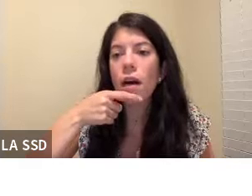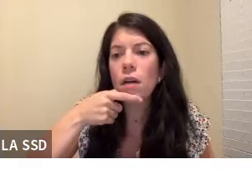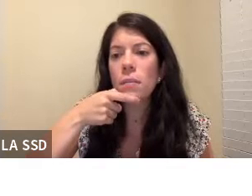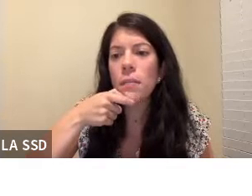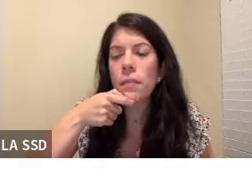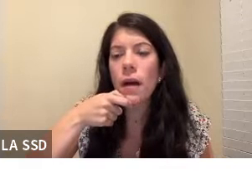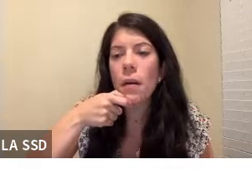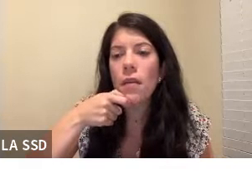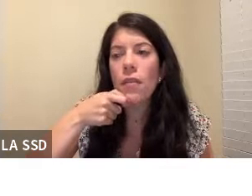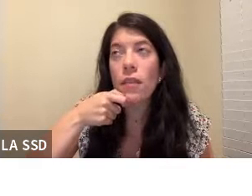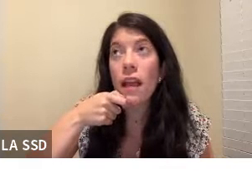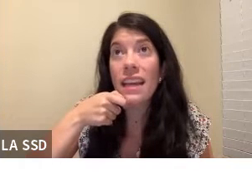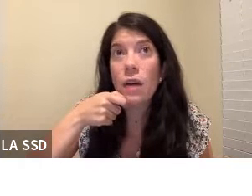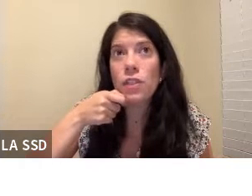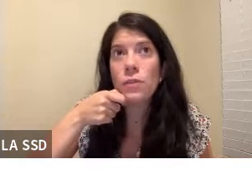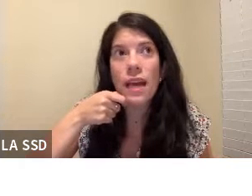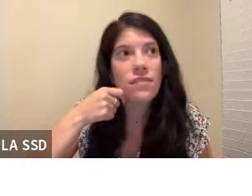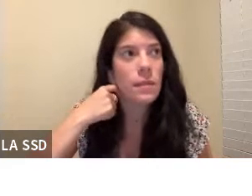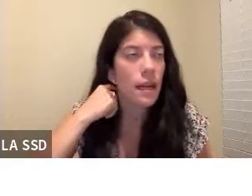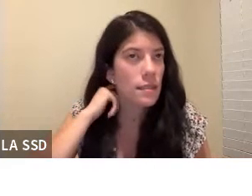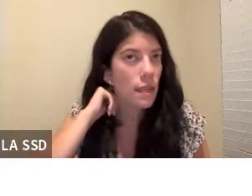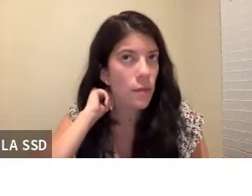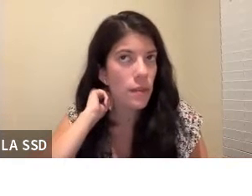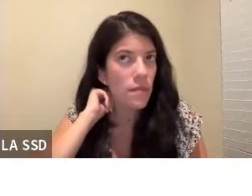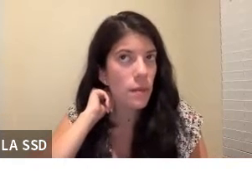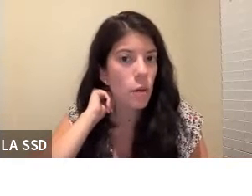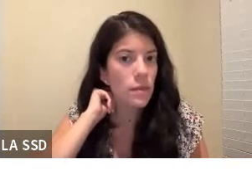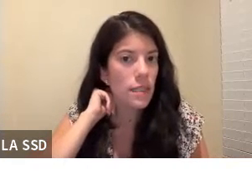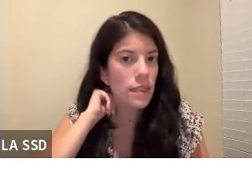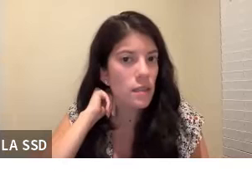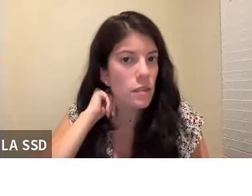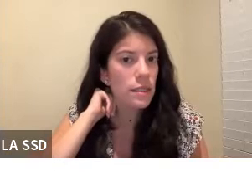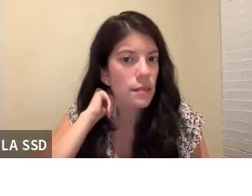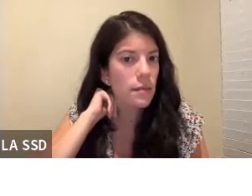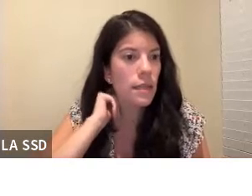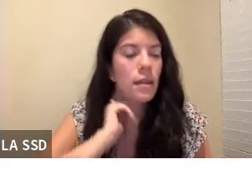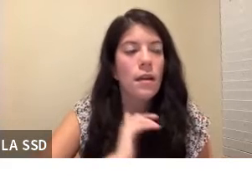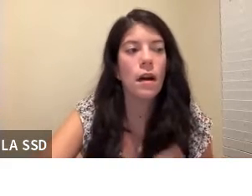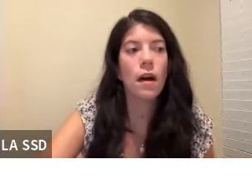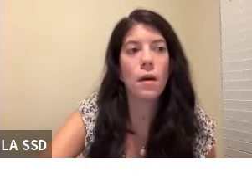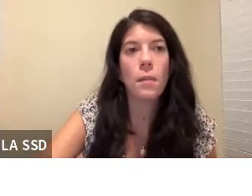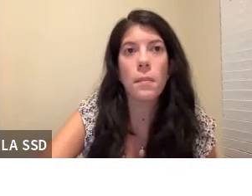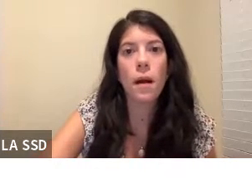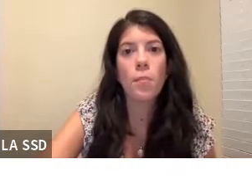Lighthouse used to have some classes, but I don't think they've been hosting any classes recently.